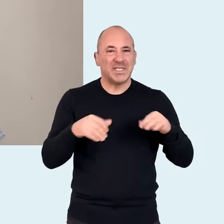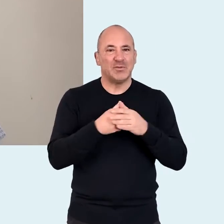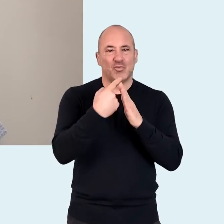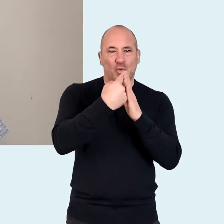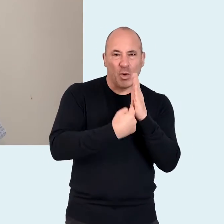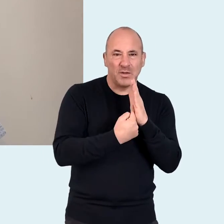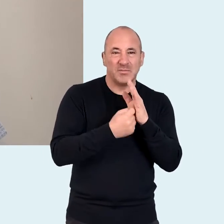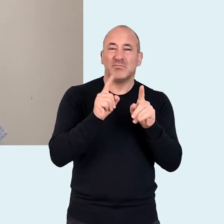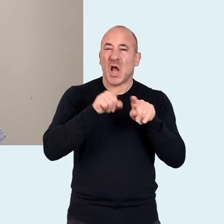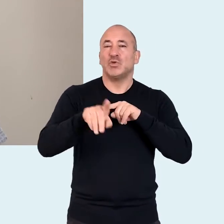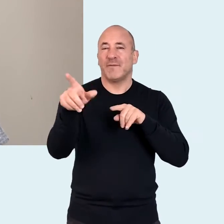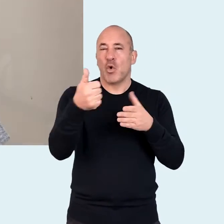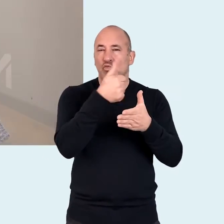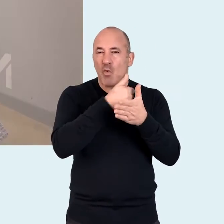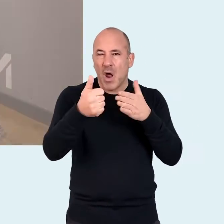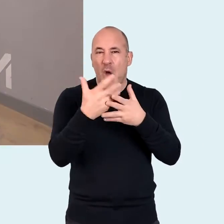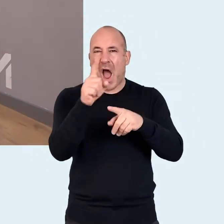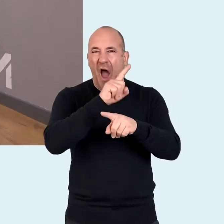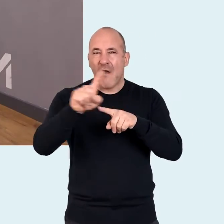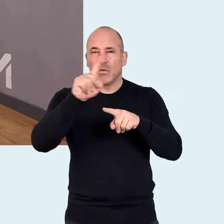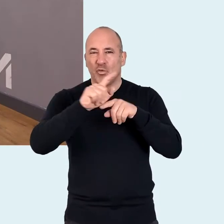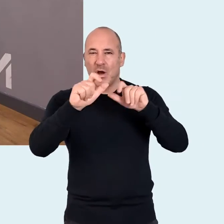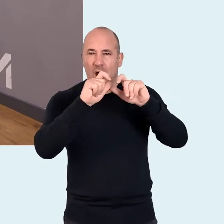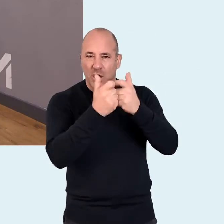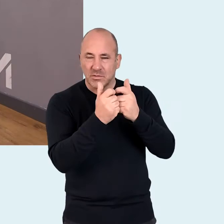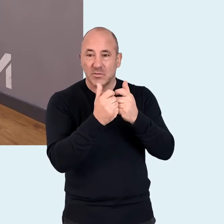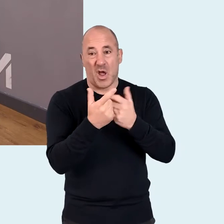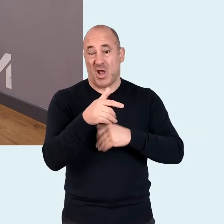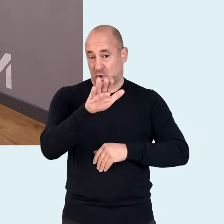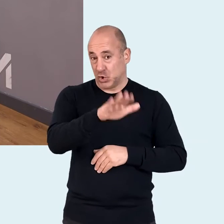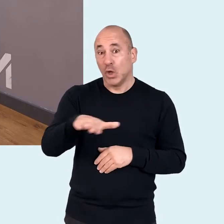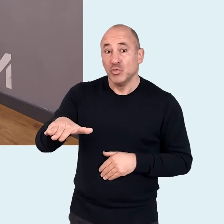especially in regular or weekly classes and especially with children. This isn't to be